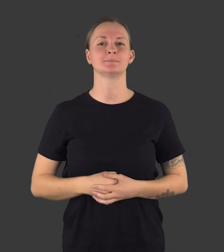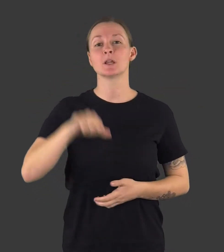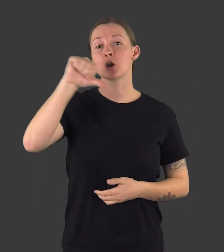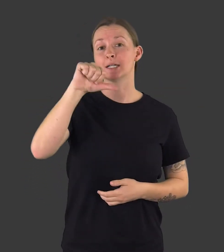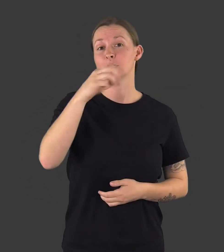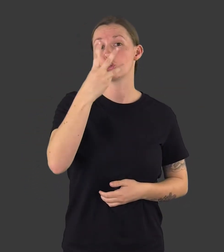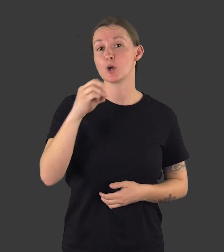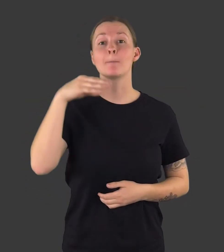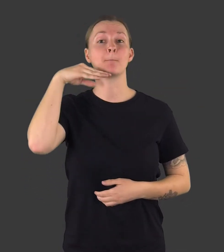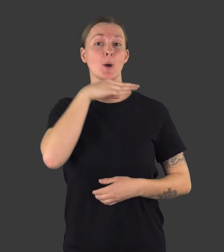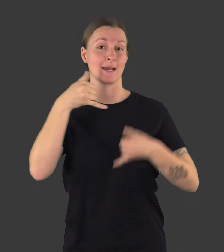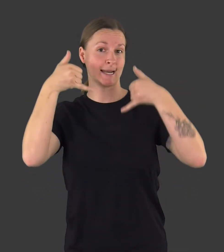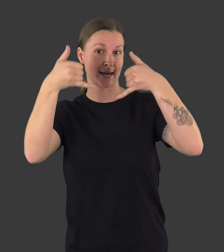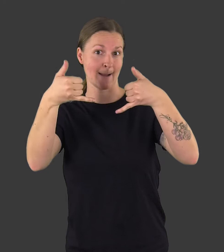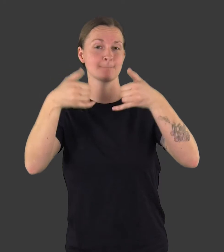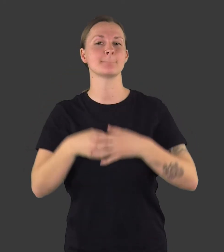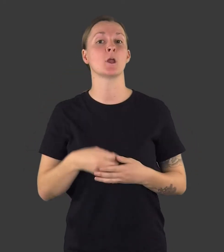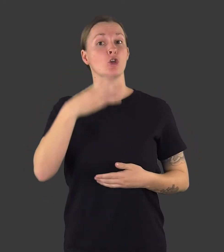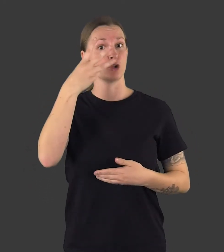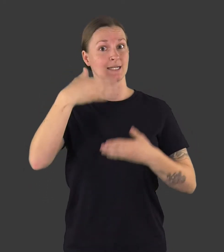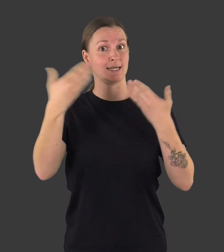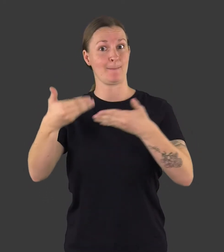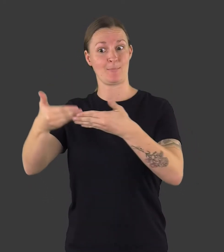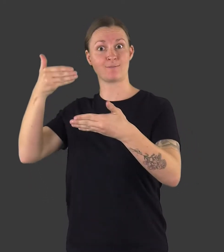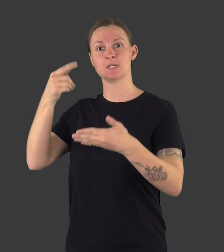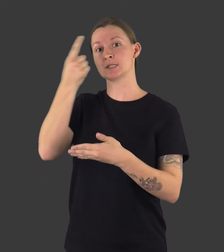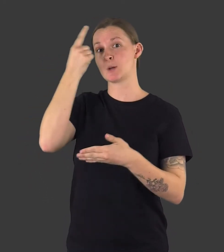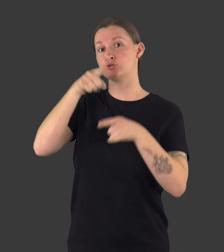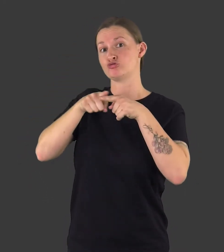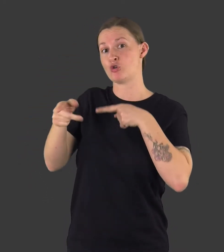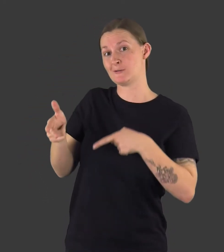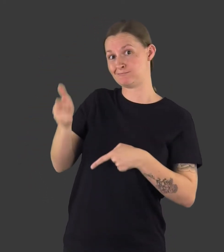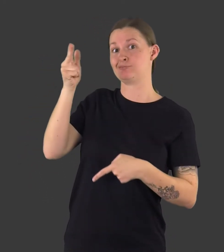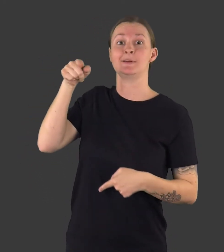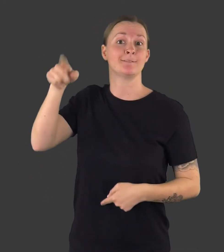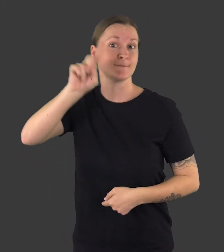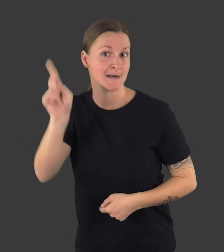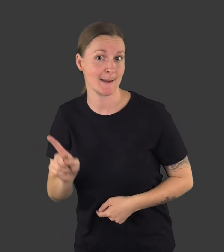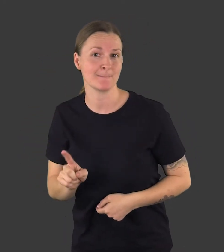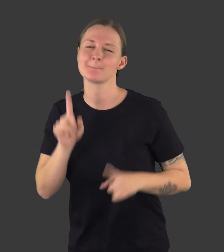Three days before the 1930 Melbourne Cup, someone tried to shoot him.